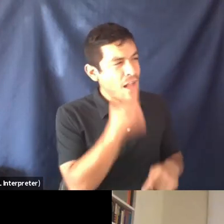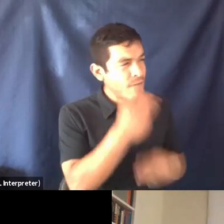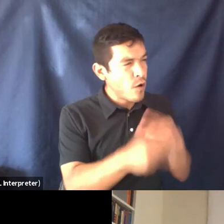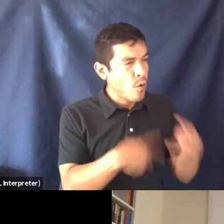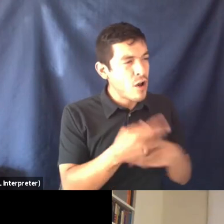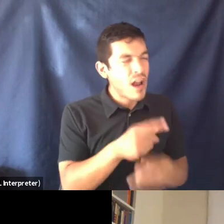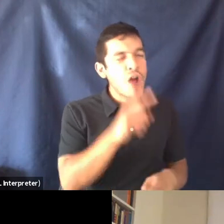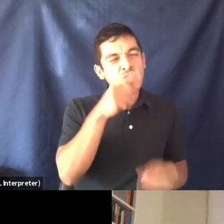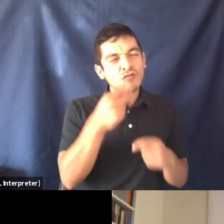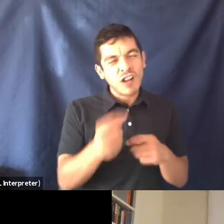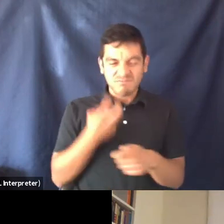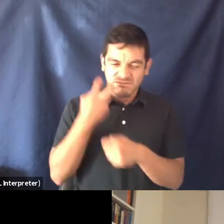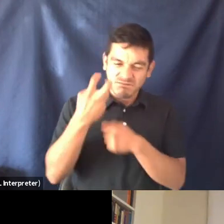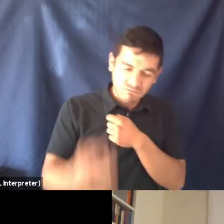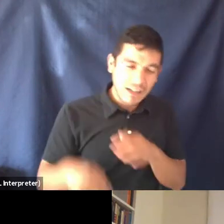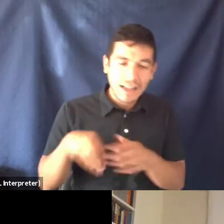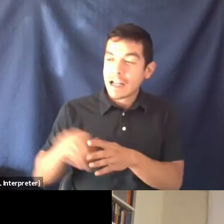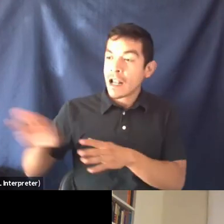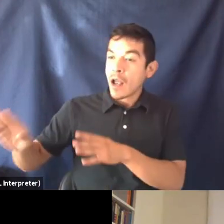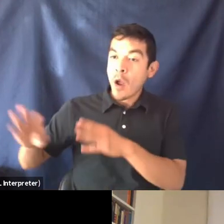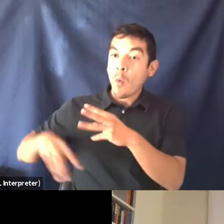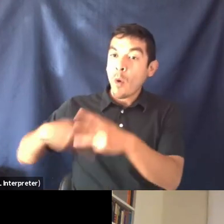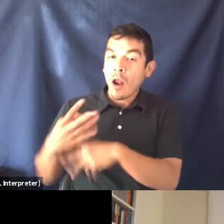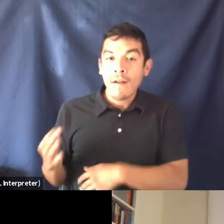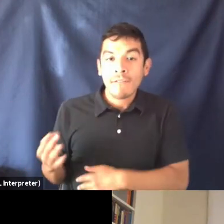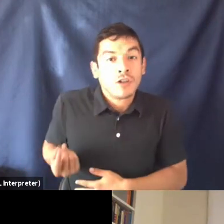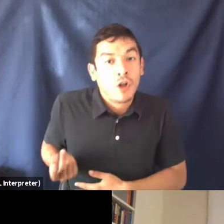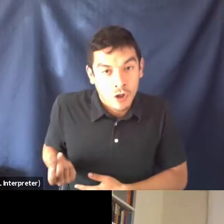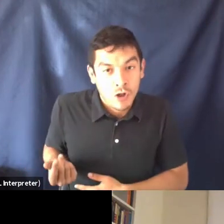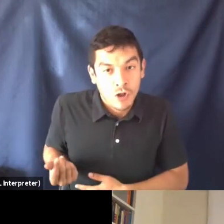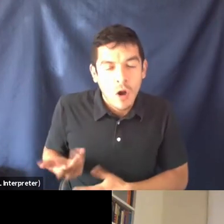in what a dog might be interested in a city. Where does that take you?